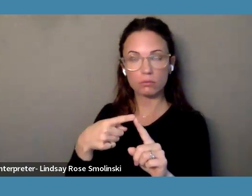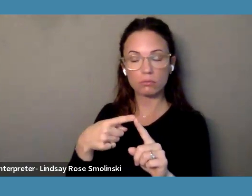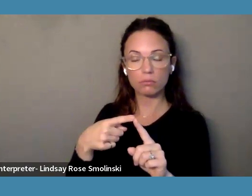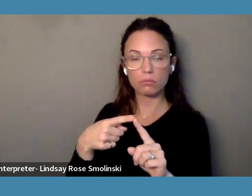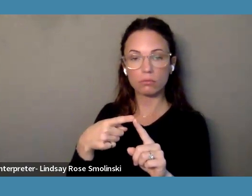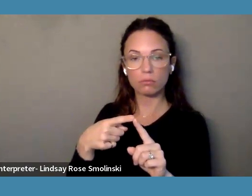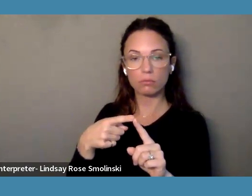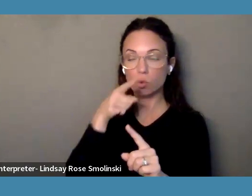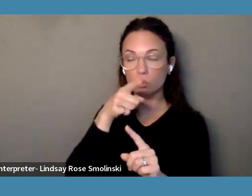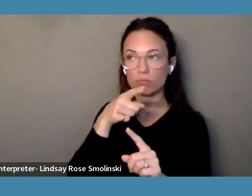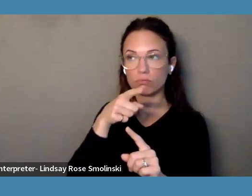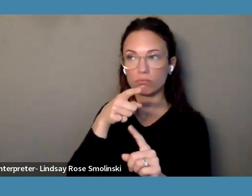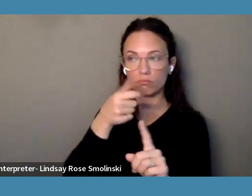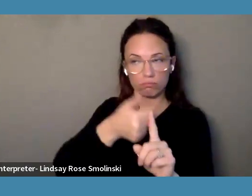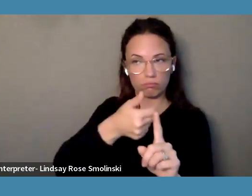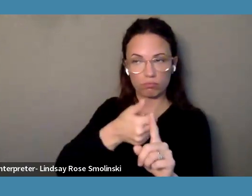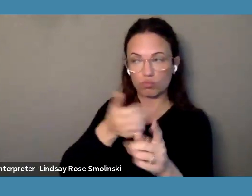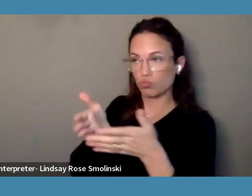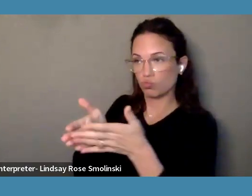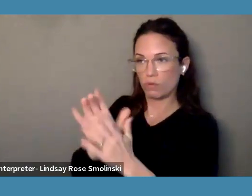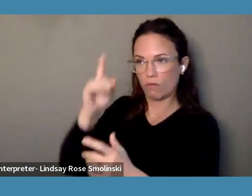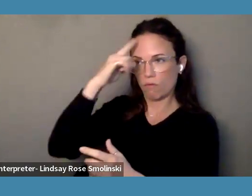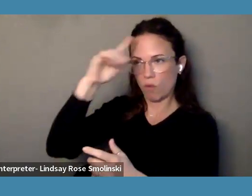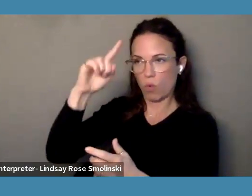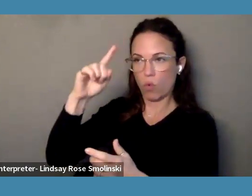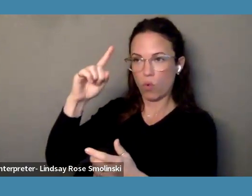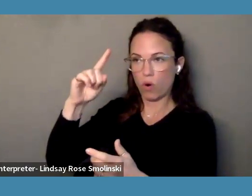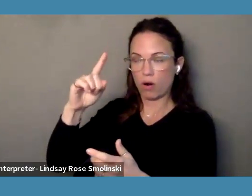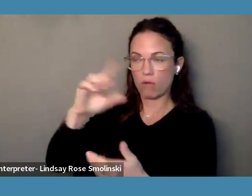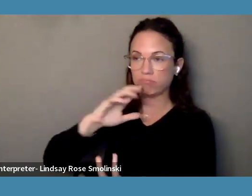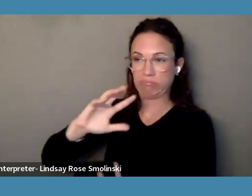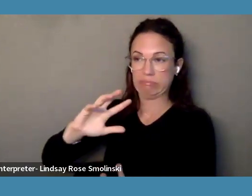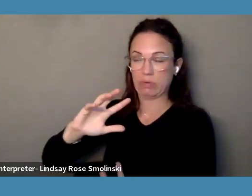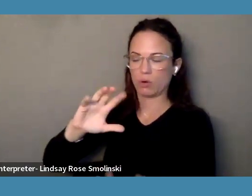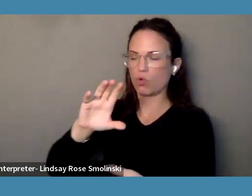are requesting crisis enrollment to the iBudget waiver.